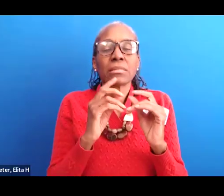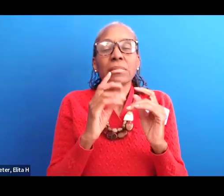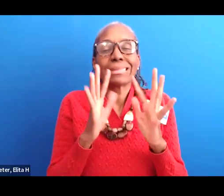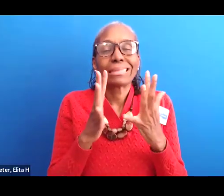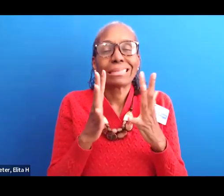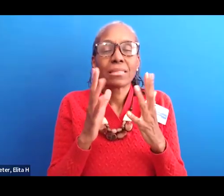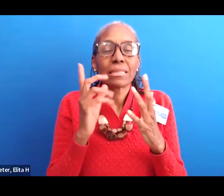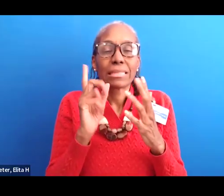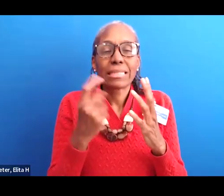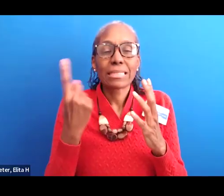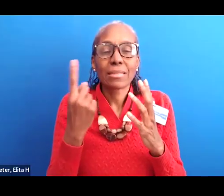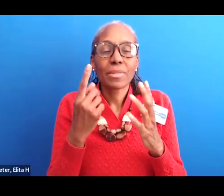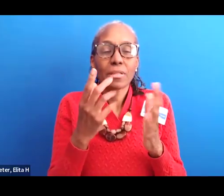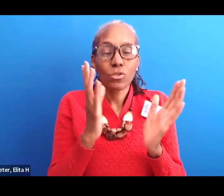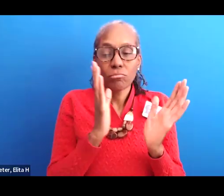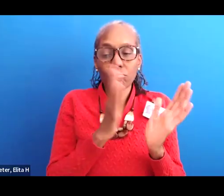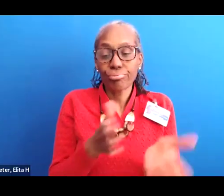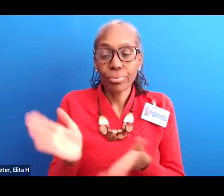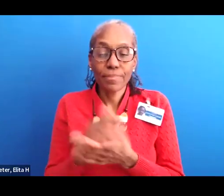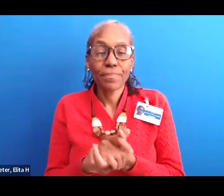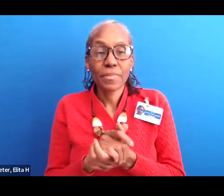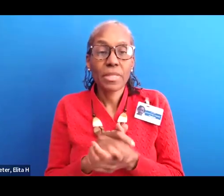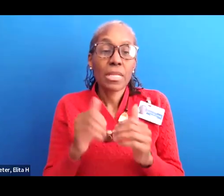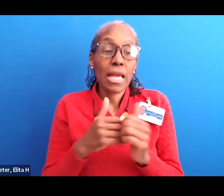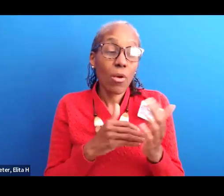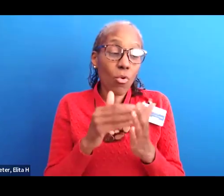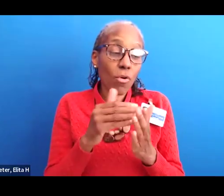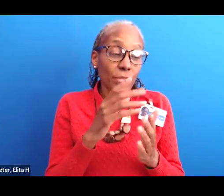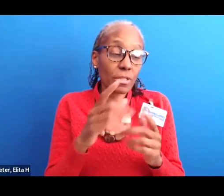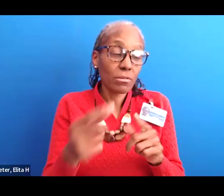so we need to get this in order. I don't know how often you cath, you might need to cath